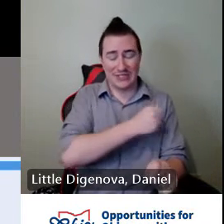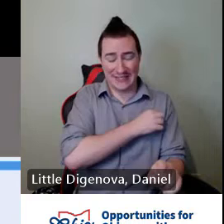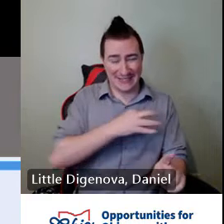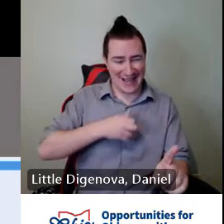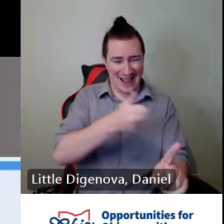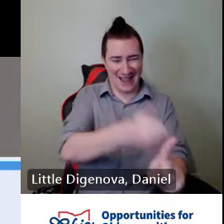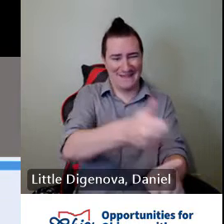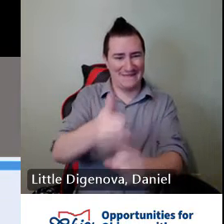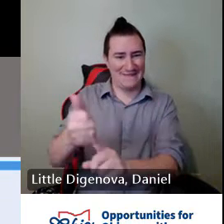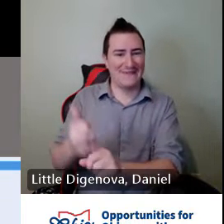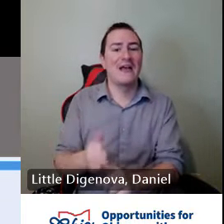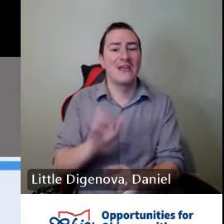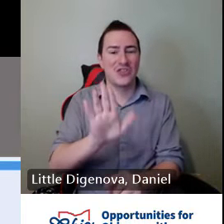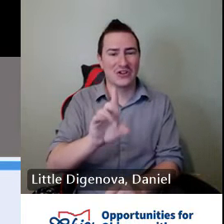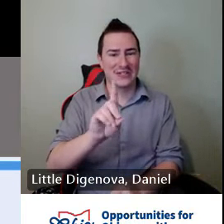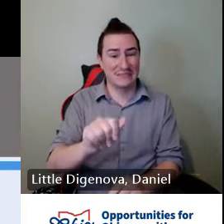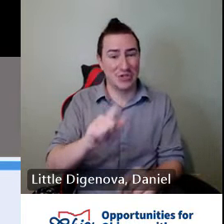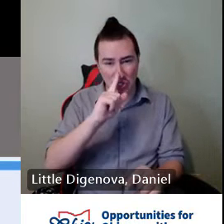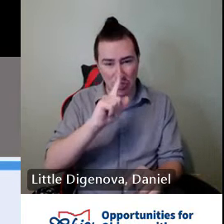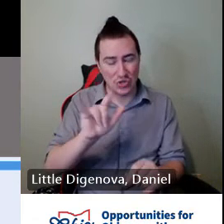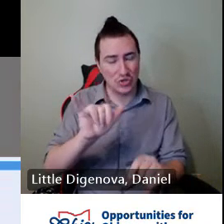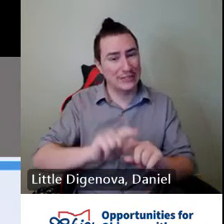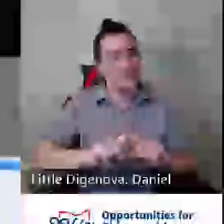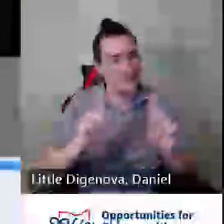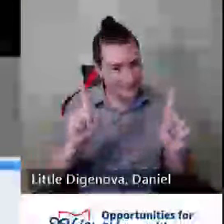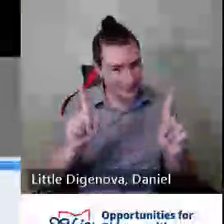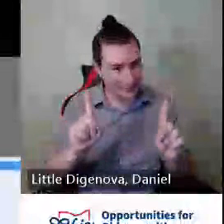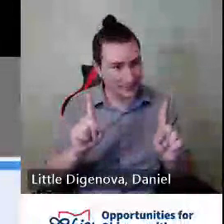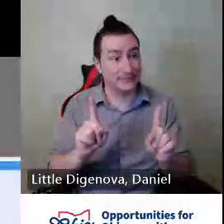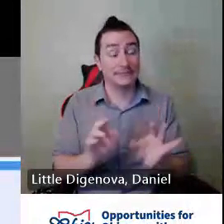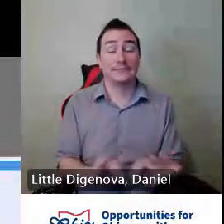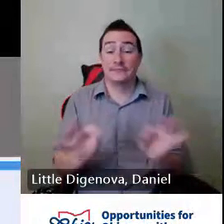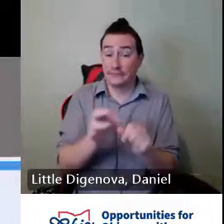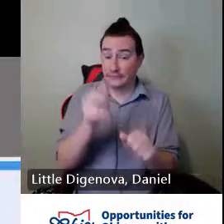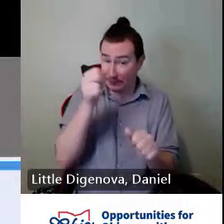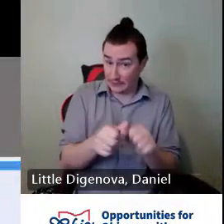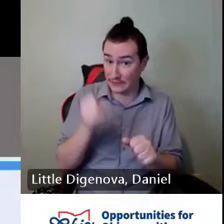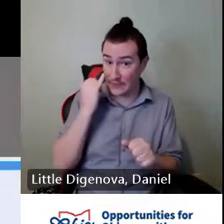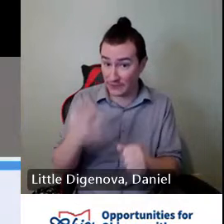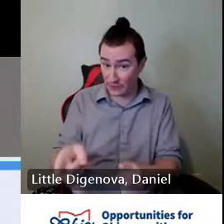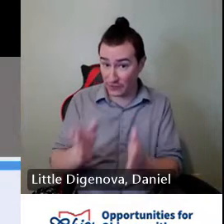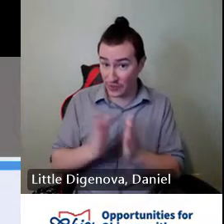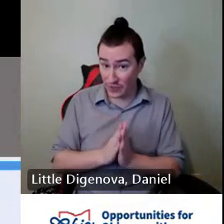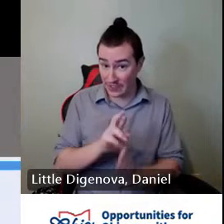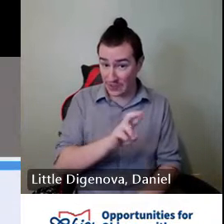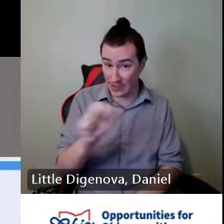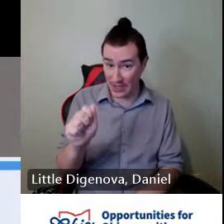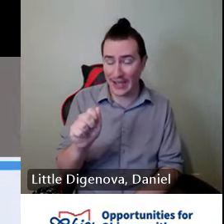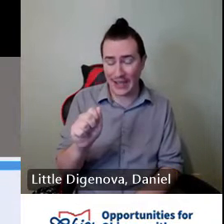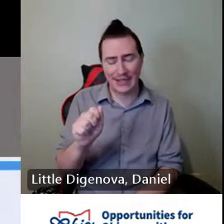which reminds us that each request for a reasonable accommodation should be approached on a case-by-case